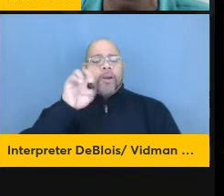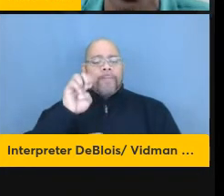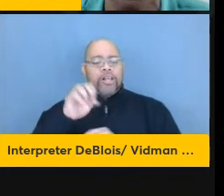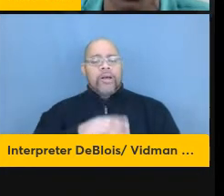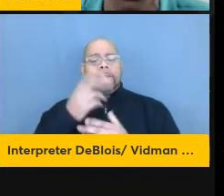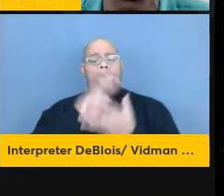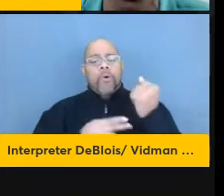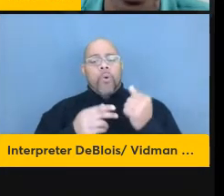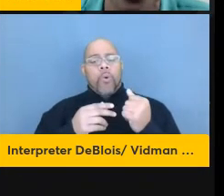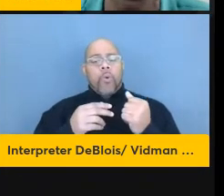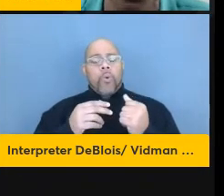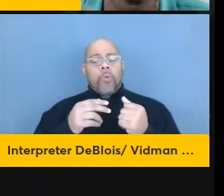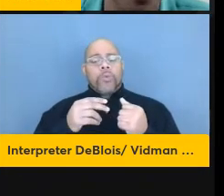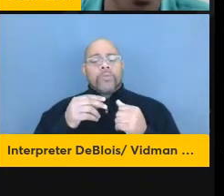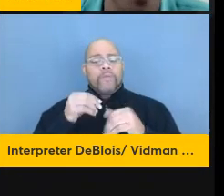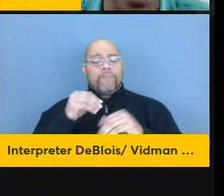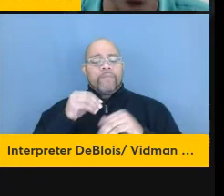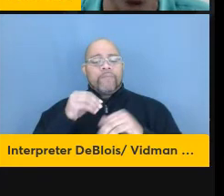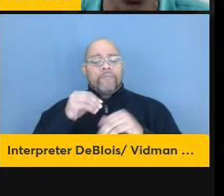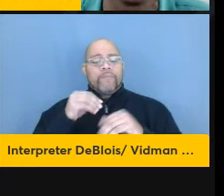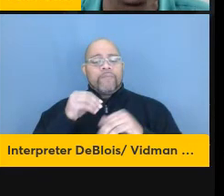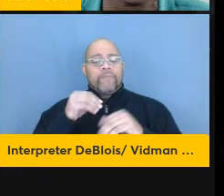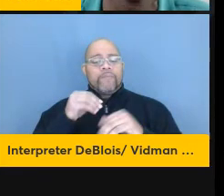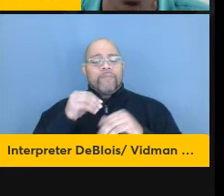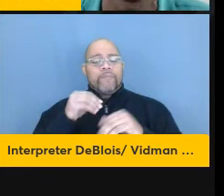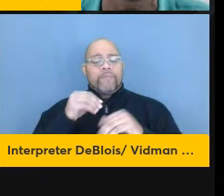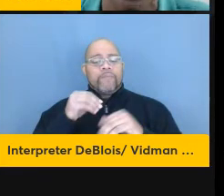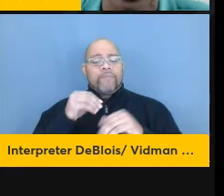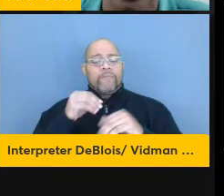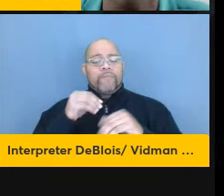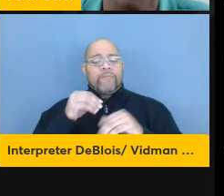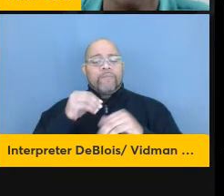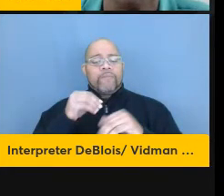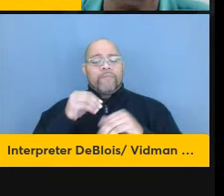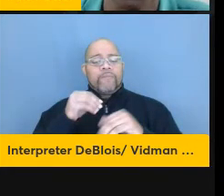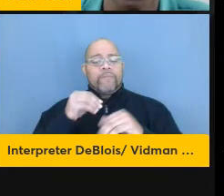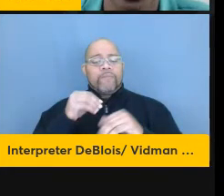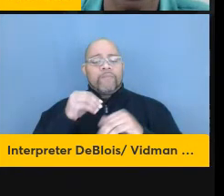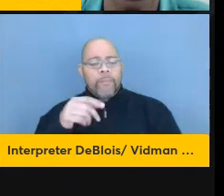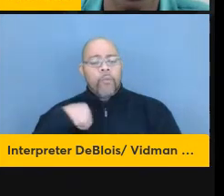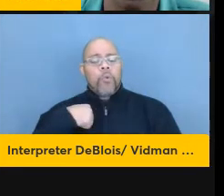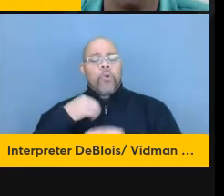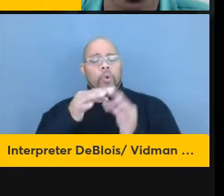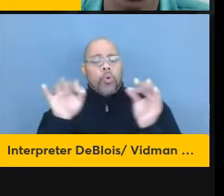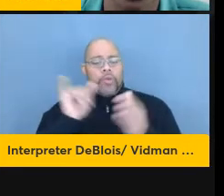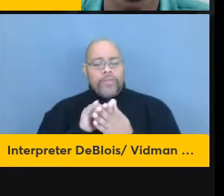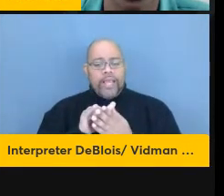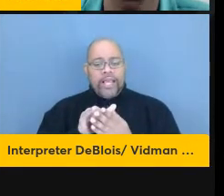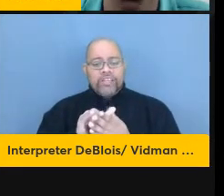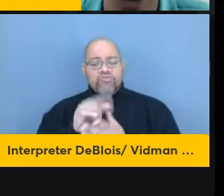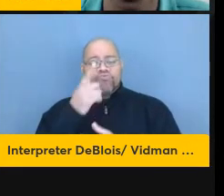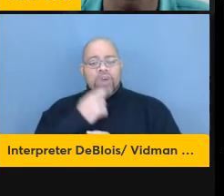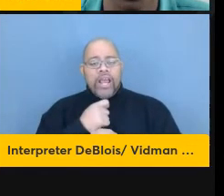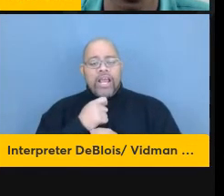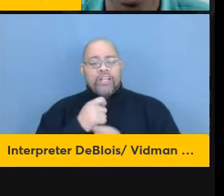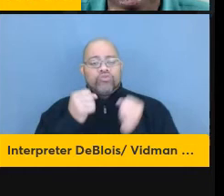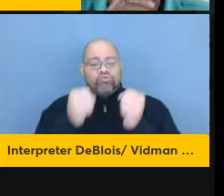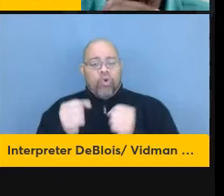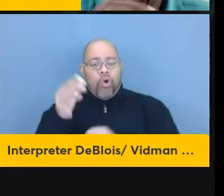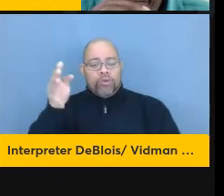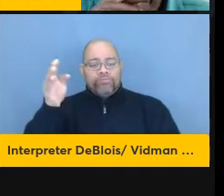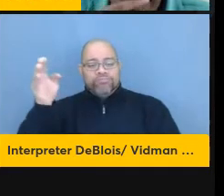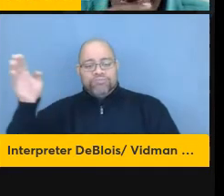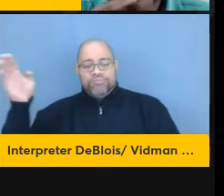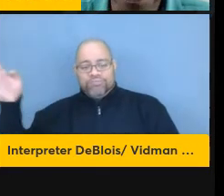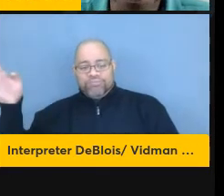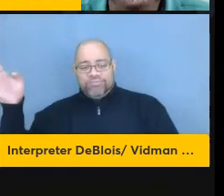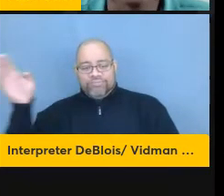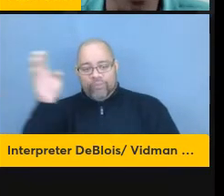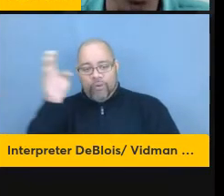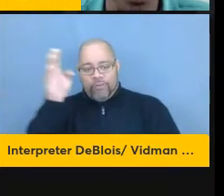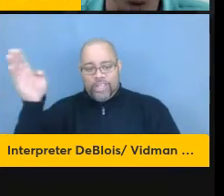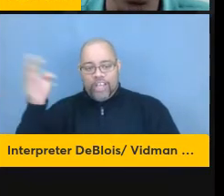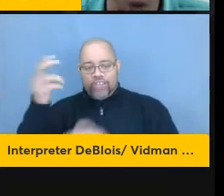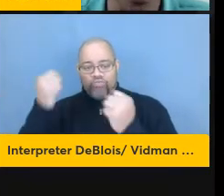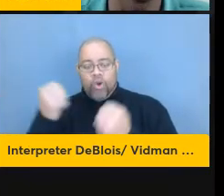the effector function and from simple binding to the chip. And we've coded that here, red is strong response. And blue is weak.